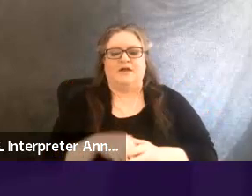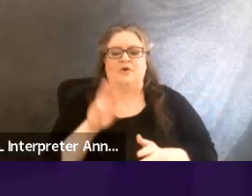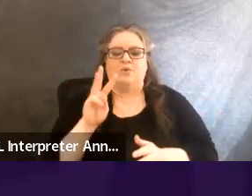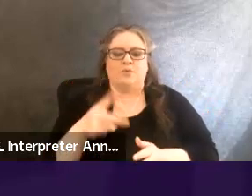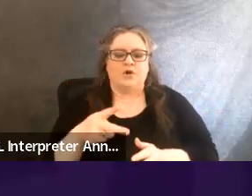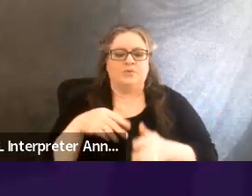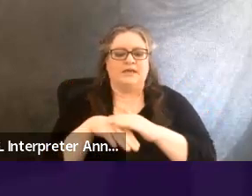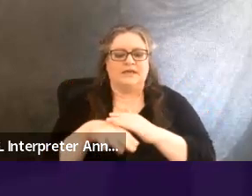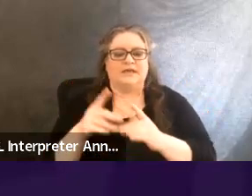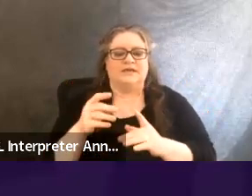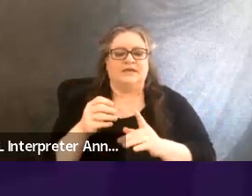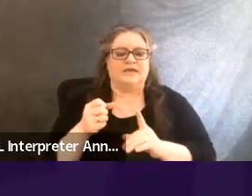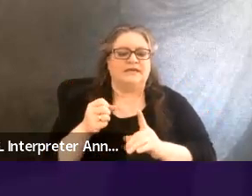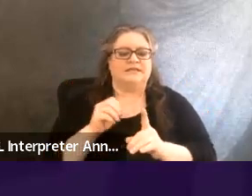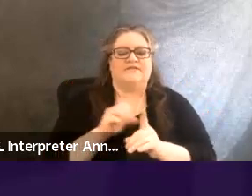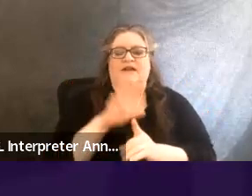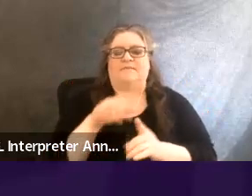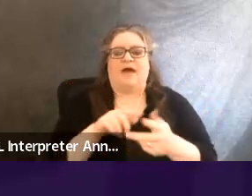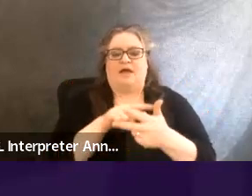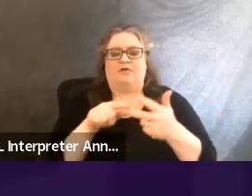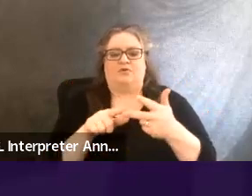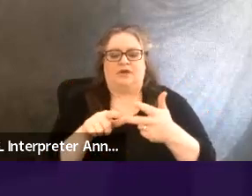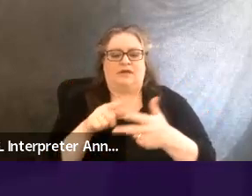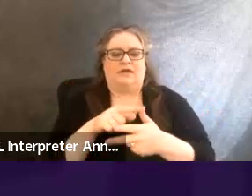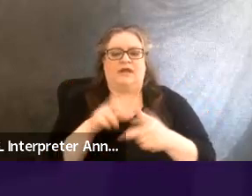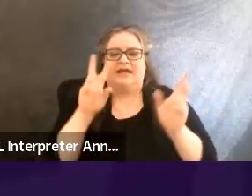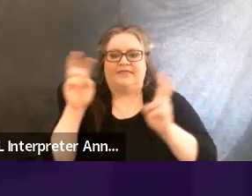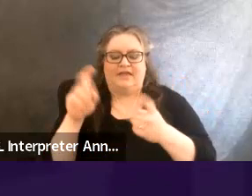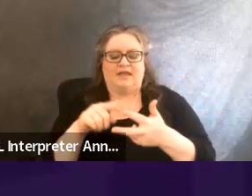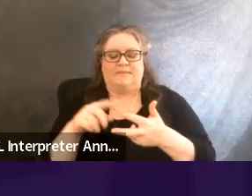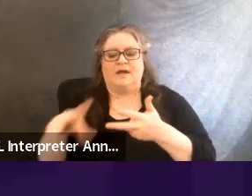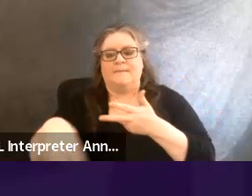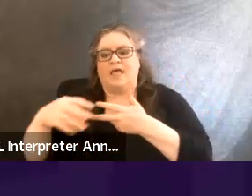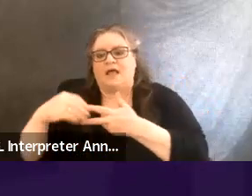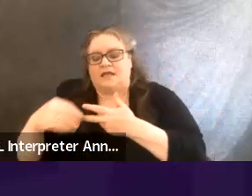is affected by three main factors: the theme, the plugins, and the content.